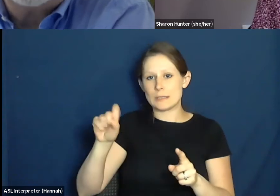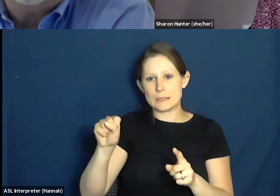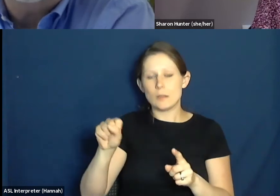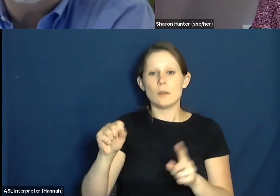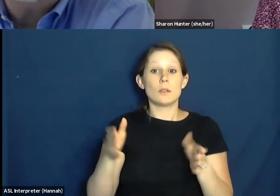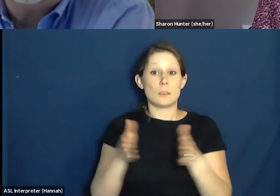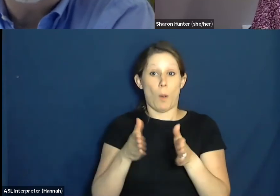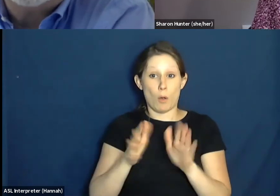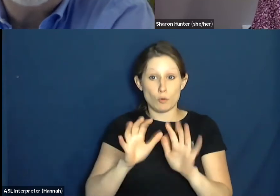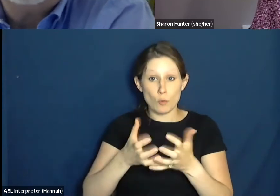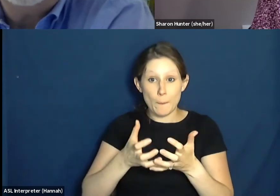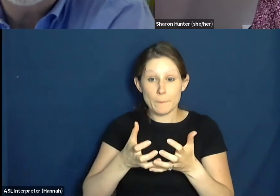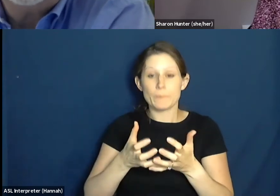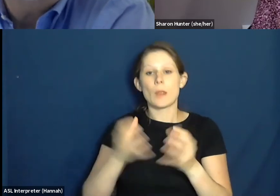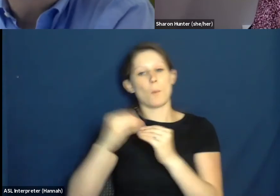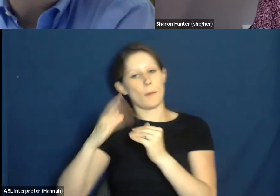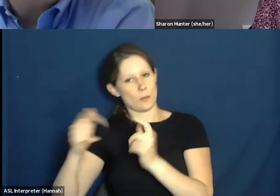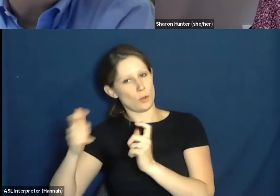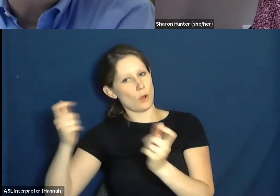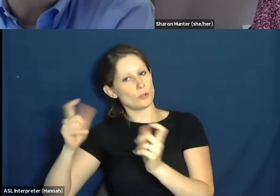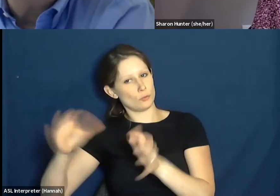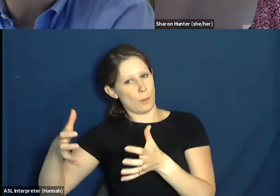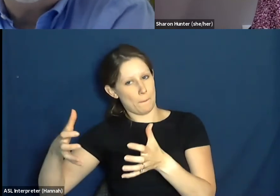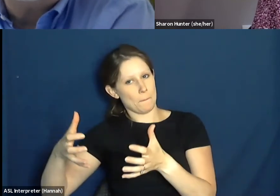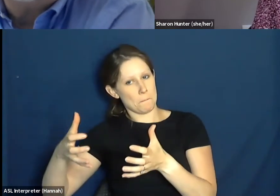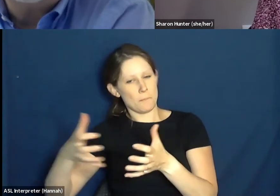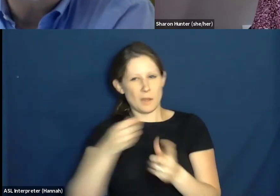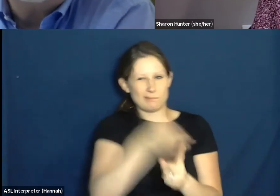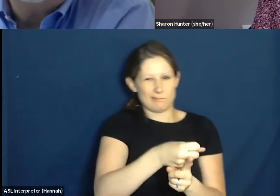were hurt more than the larger groups. Larger groups had layers